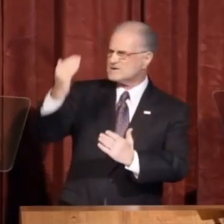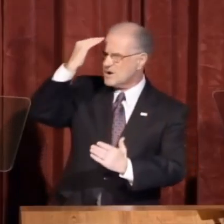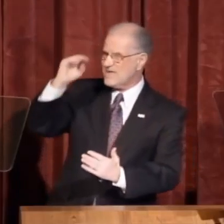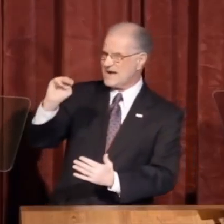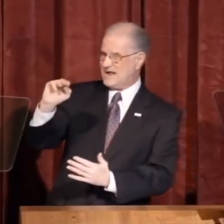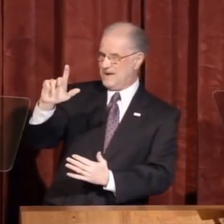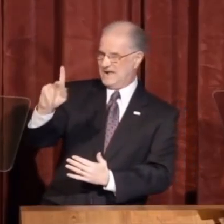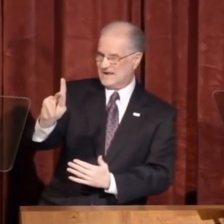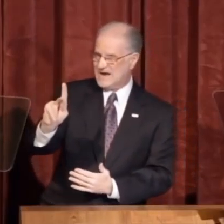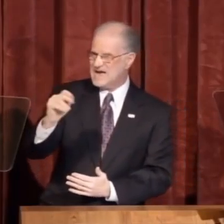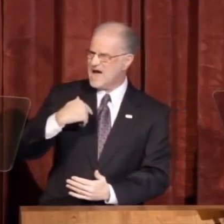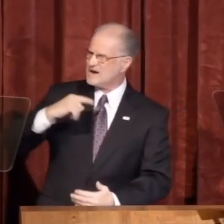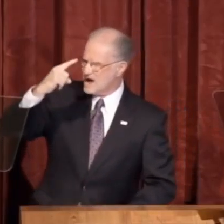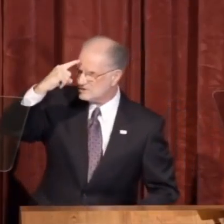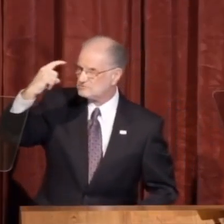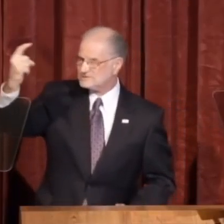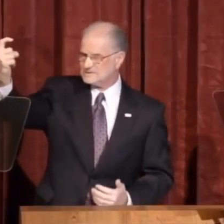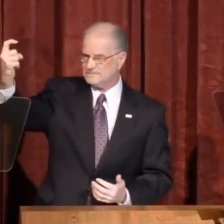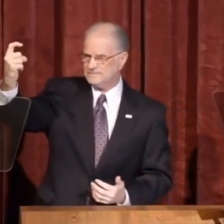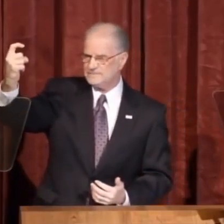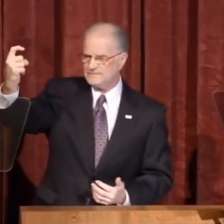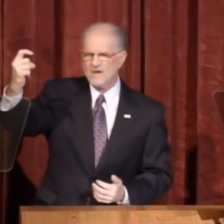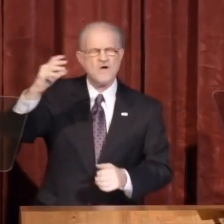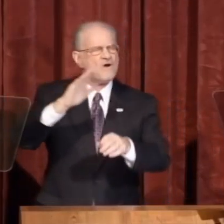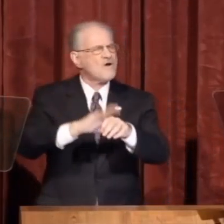He passionately questioned our nation.